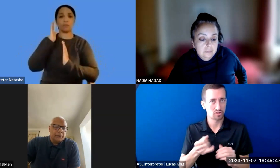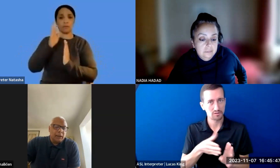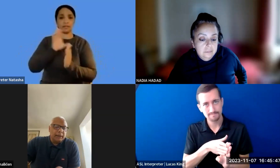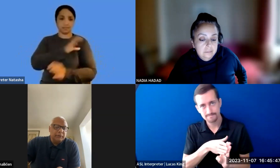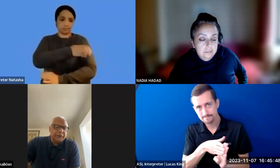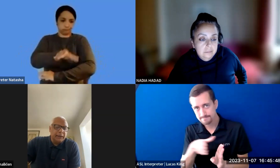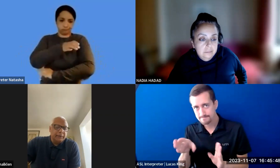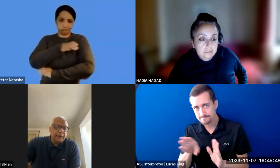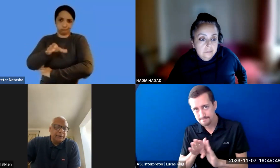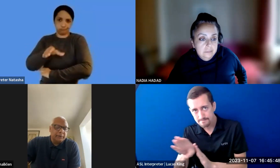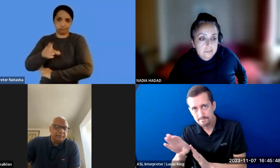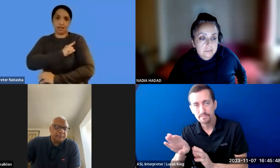So I can say that